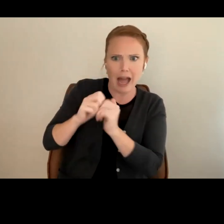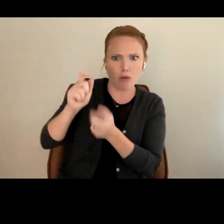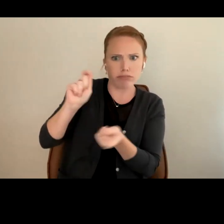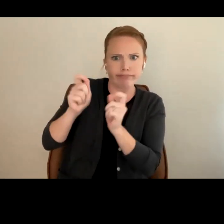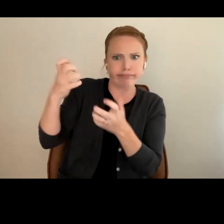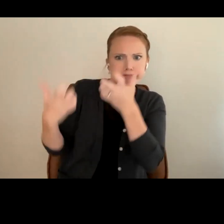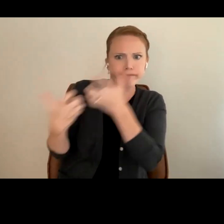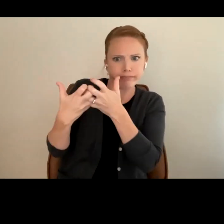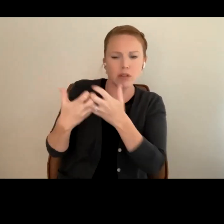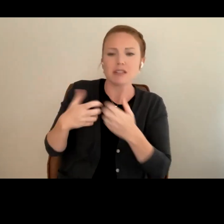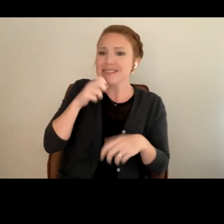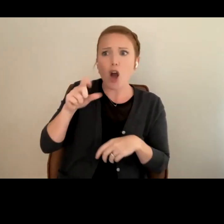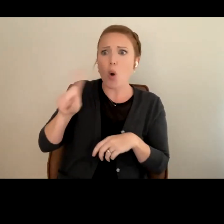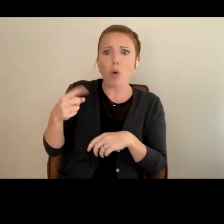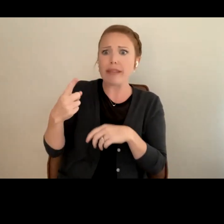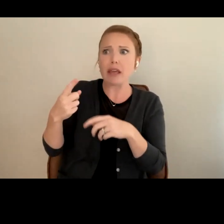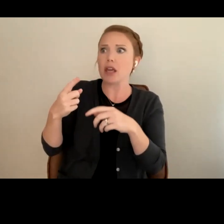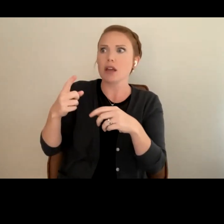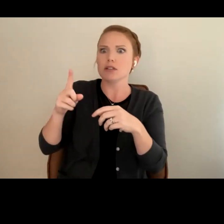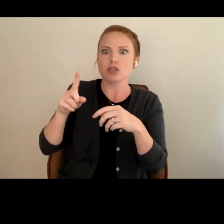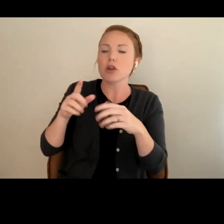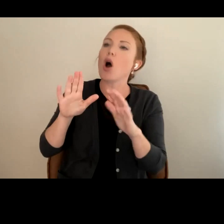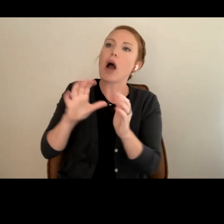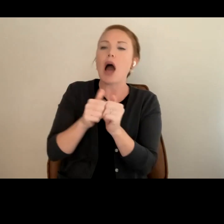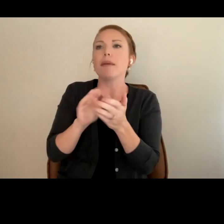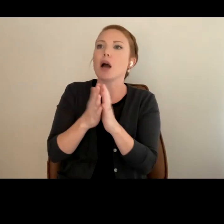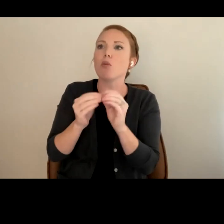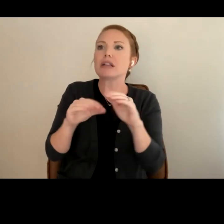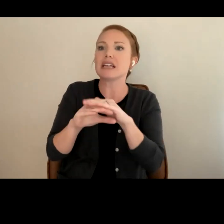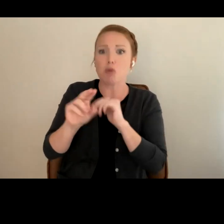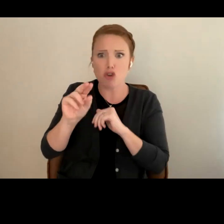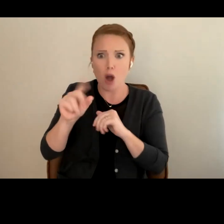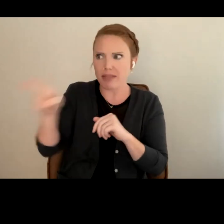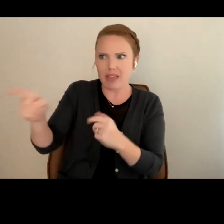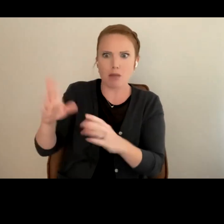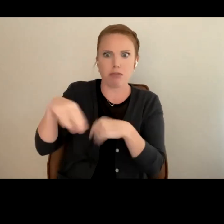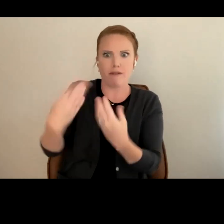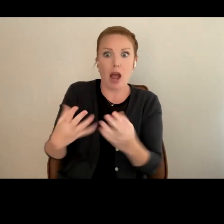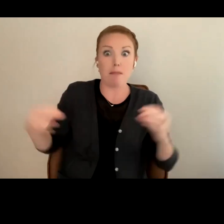You're likely get a ton of insight into user experience and more general user experience